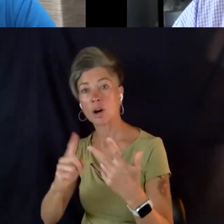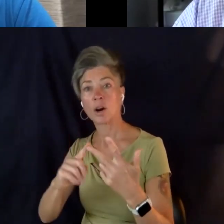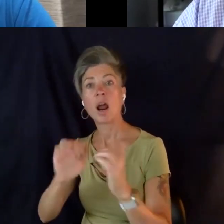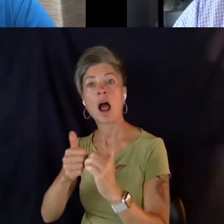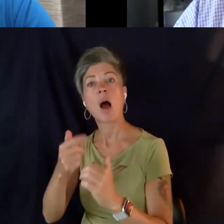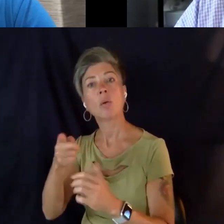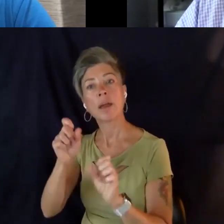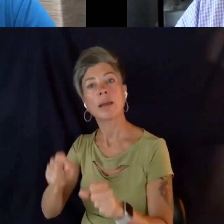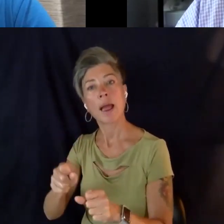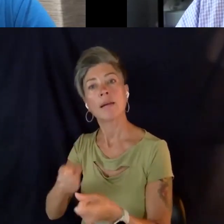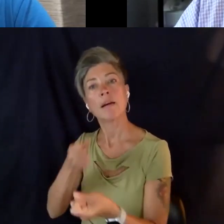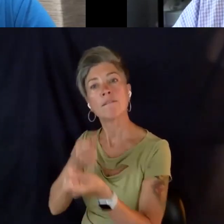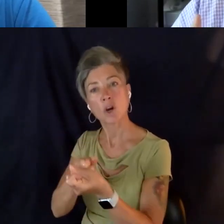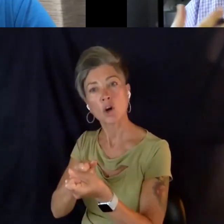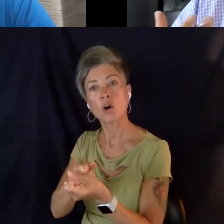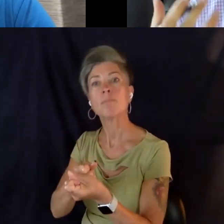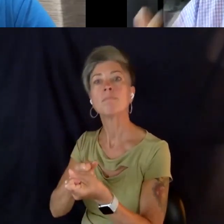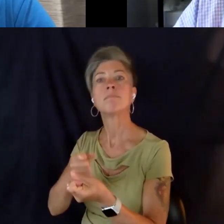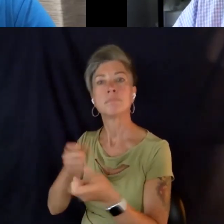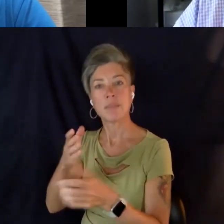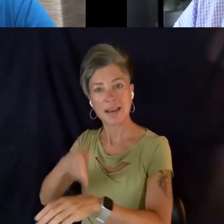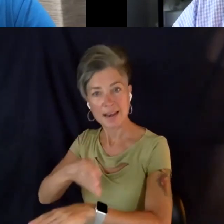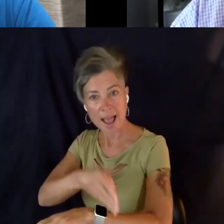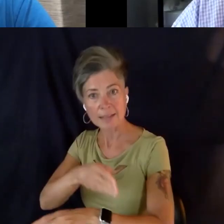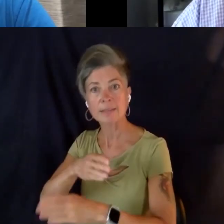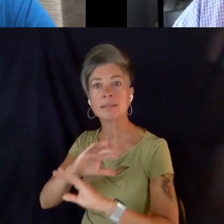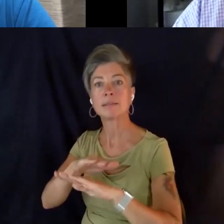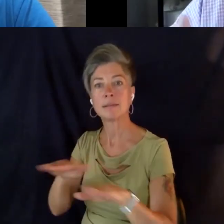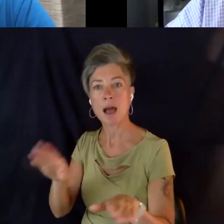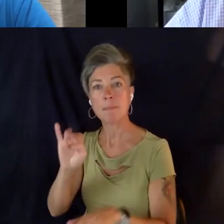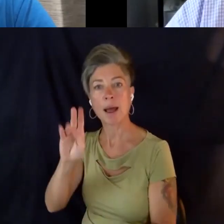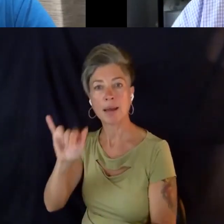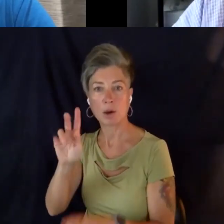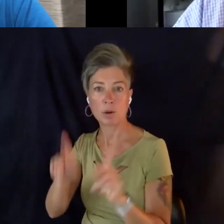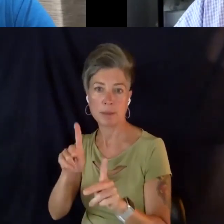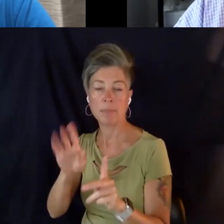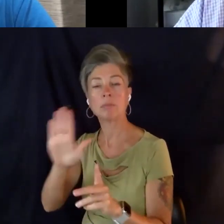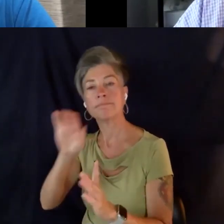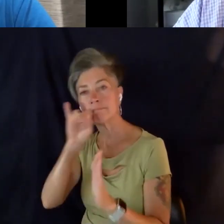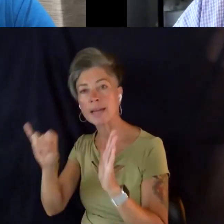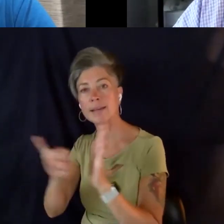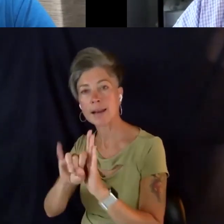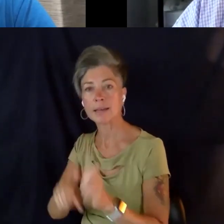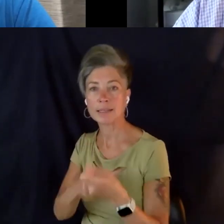and enhance nonbinary folks and identity and expression. So those are some of the things that are coming up.